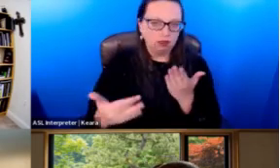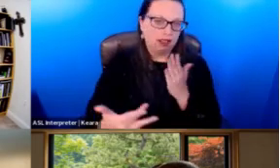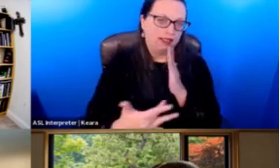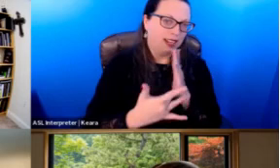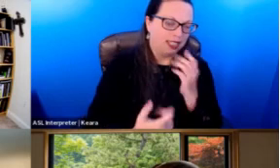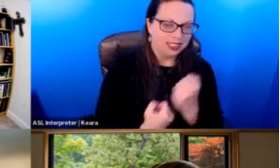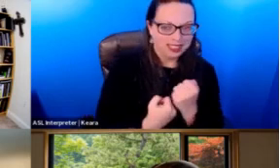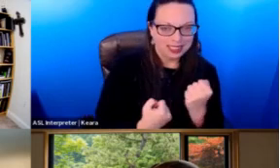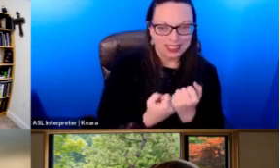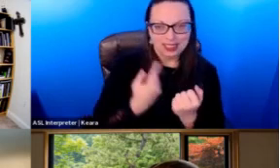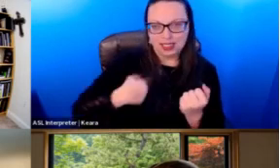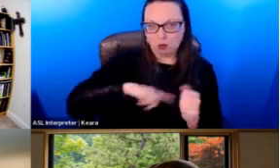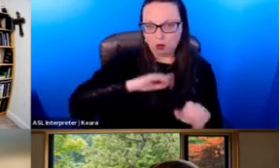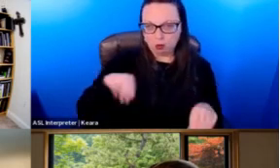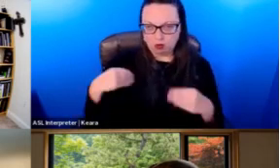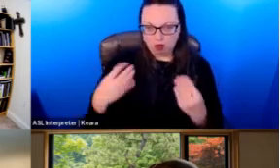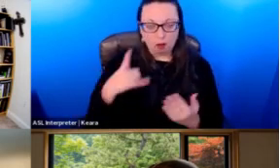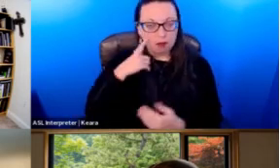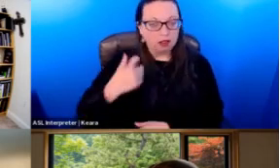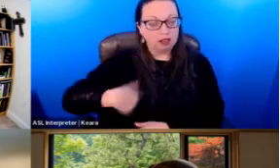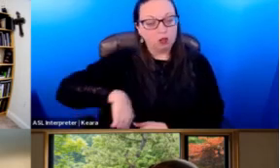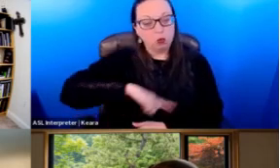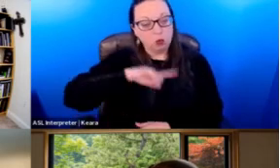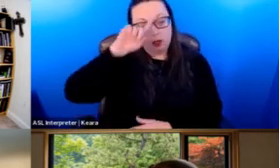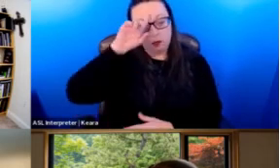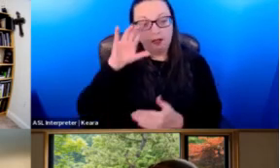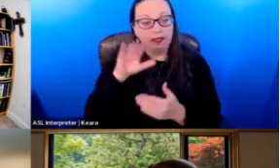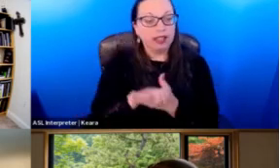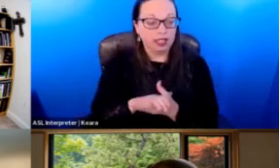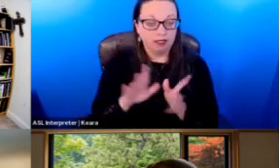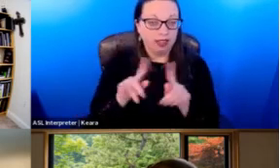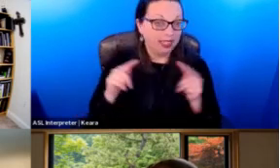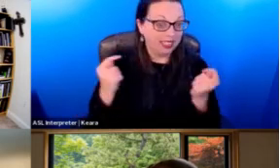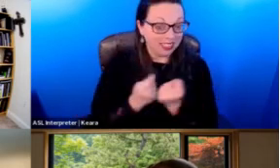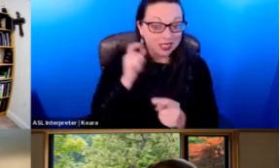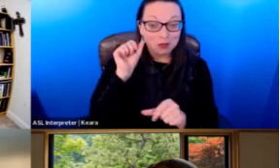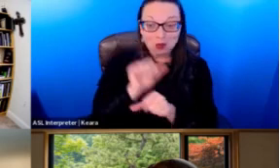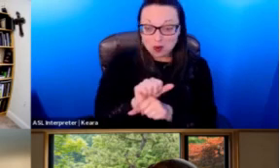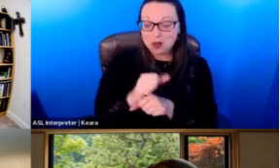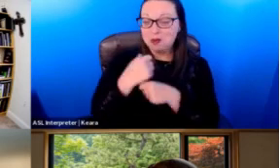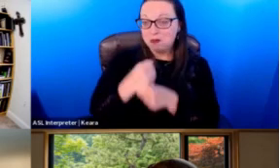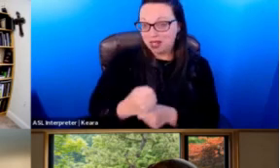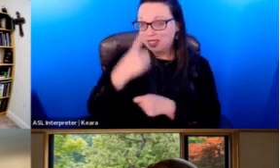recap, the grantees that we serve our Centers for Independent Living think Councils on Developmental